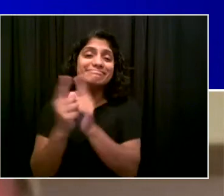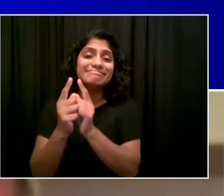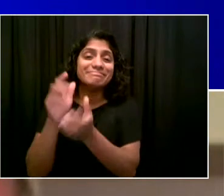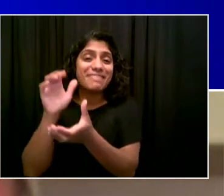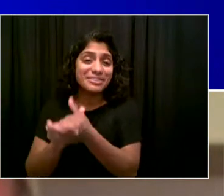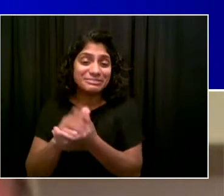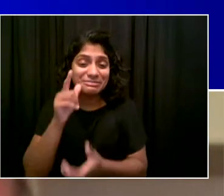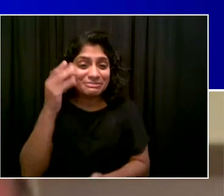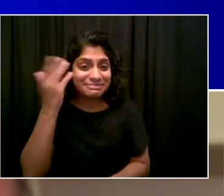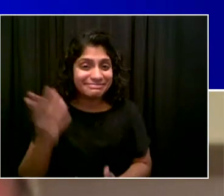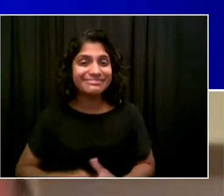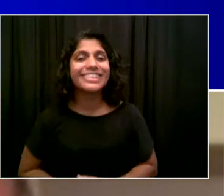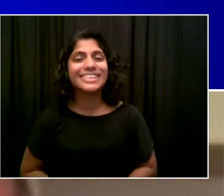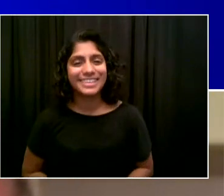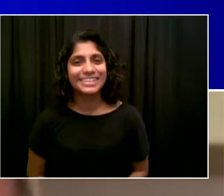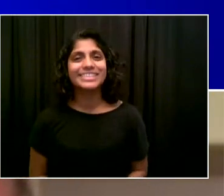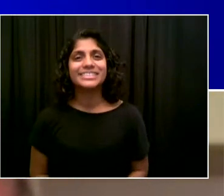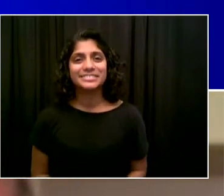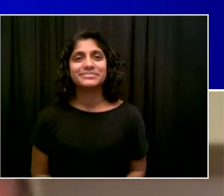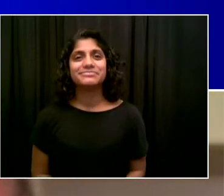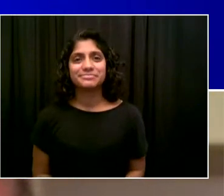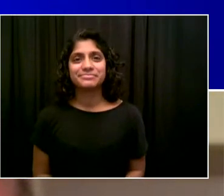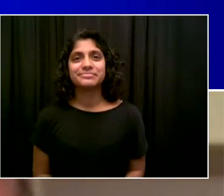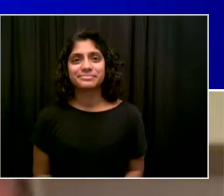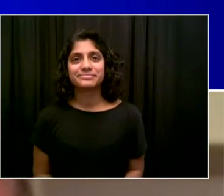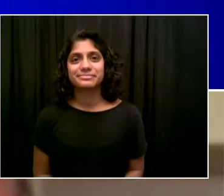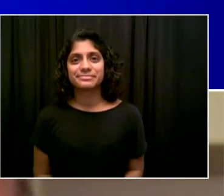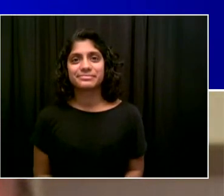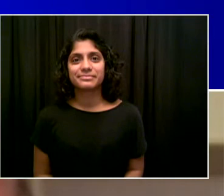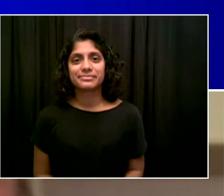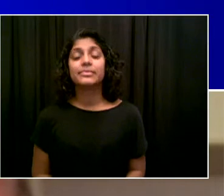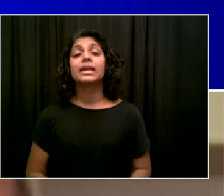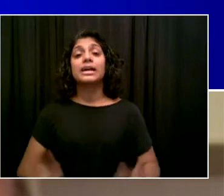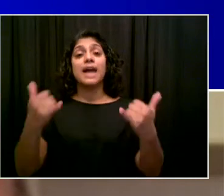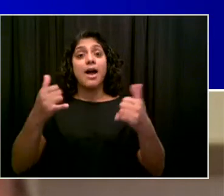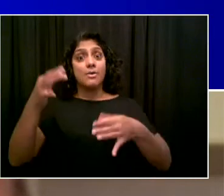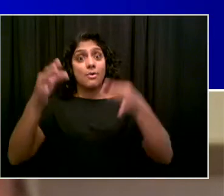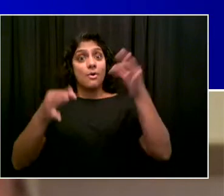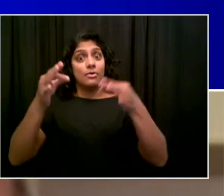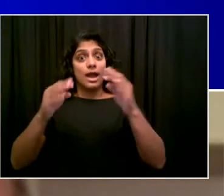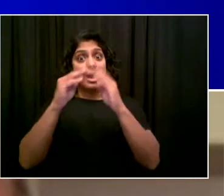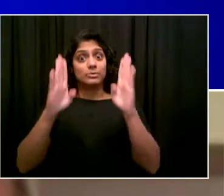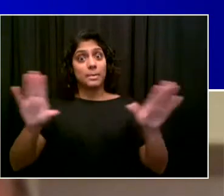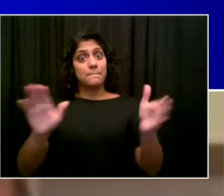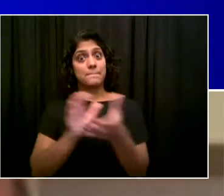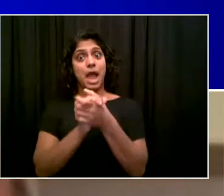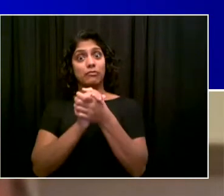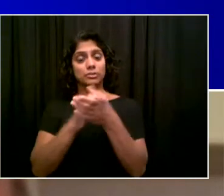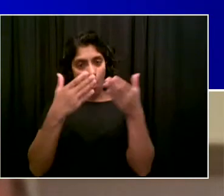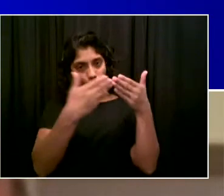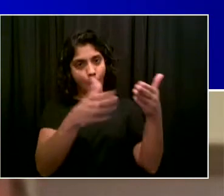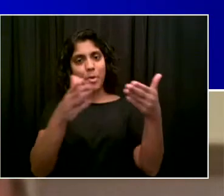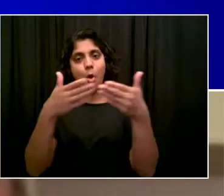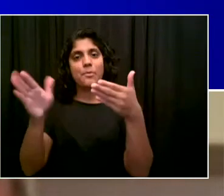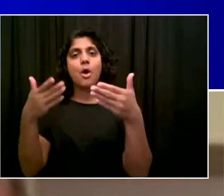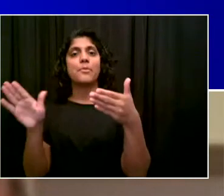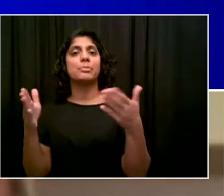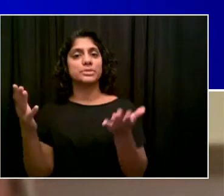DANIEL DROMM, HOPE DOES SPRING ETERNAL,DO N'T GIVE UP. LOVE IS IN THE AIR.